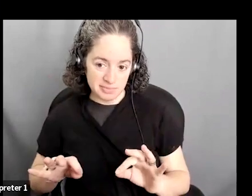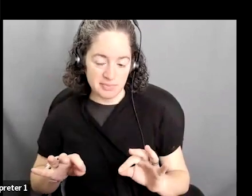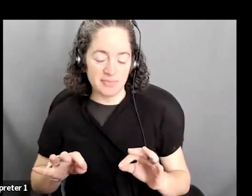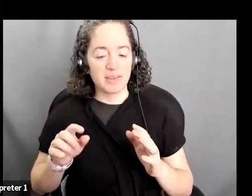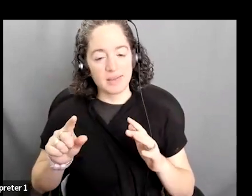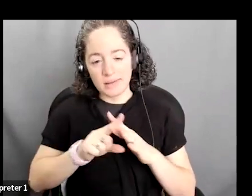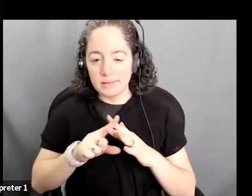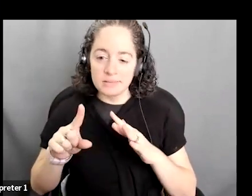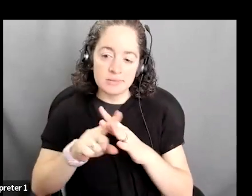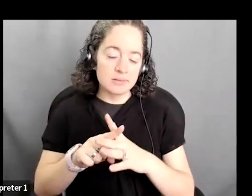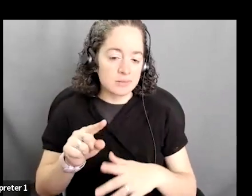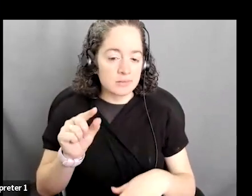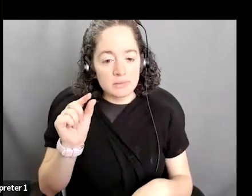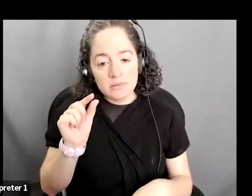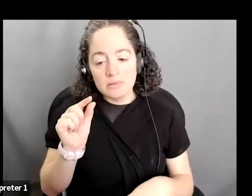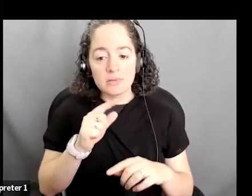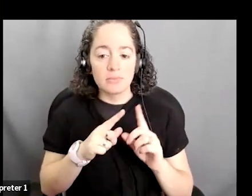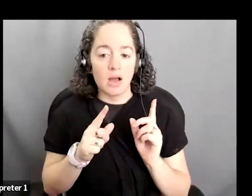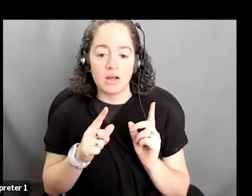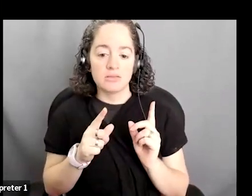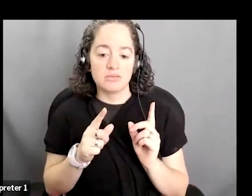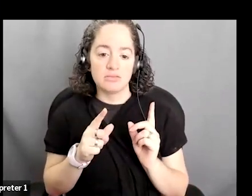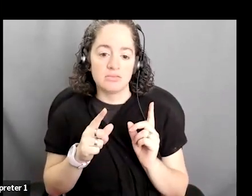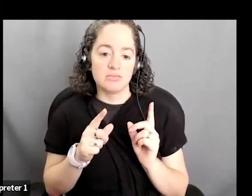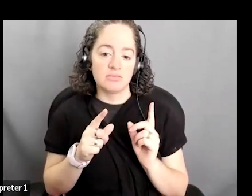but we haven't really gotten too much into the plugin game